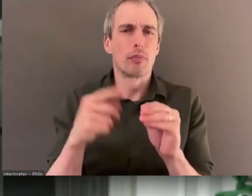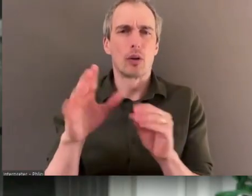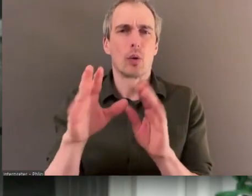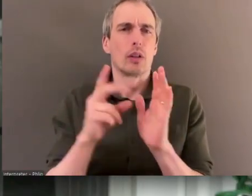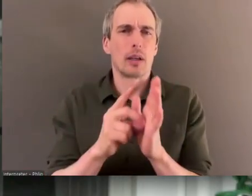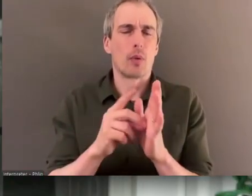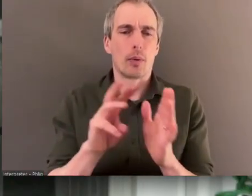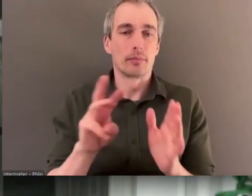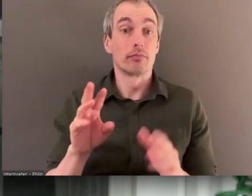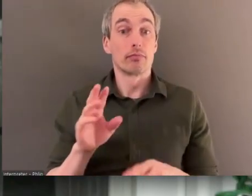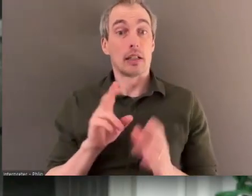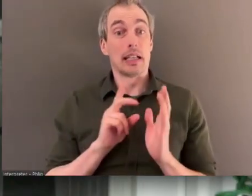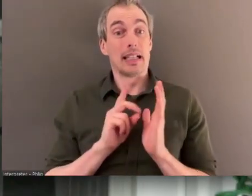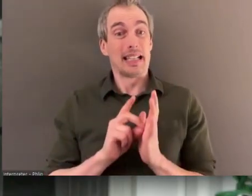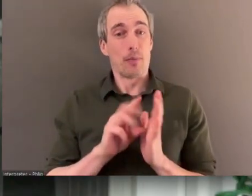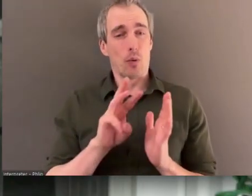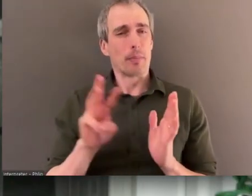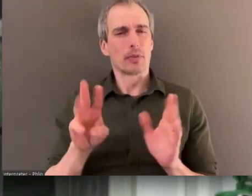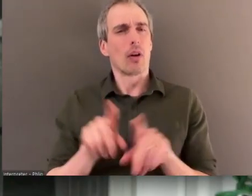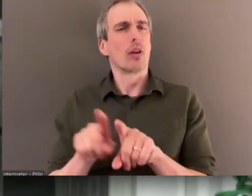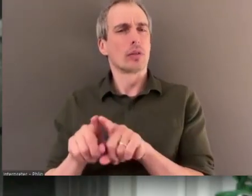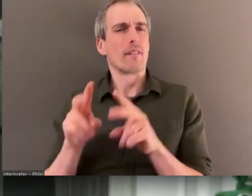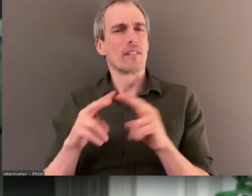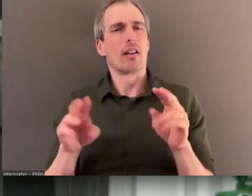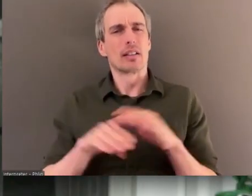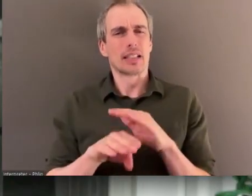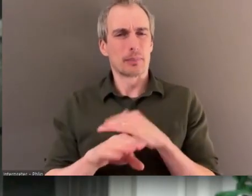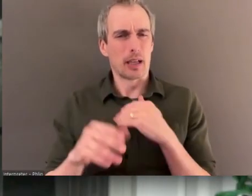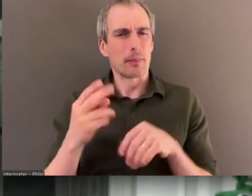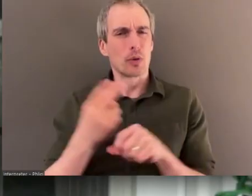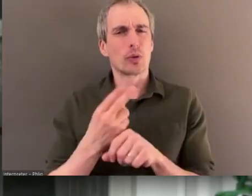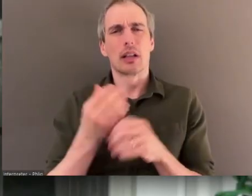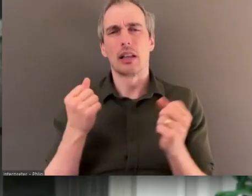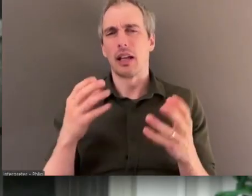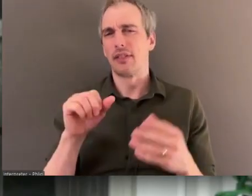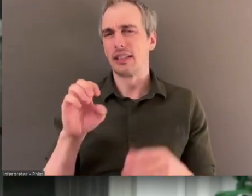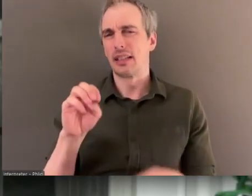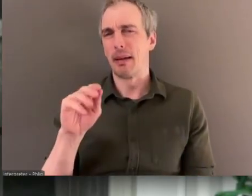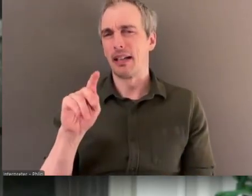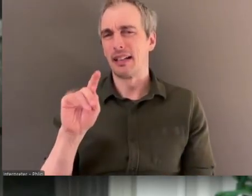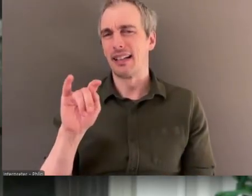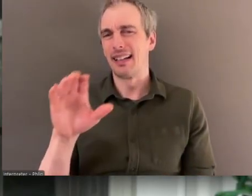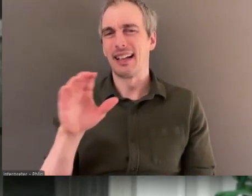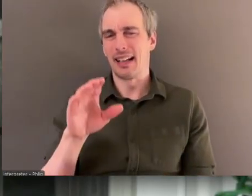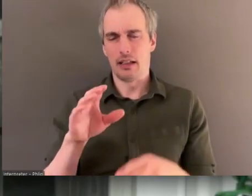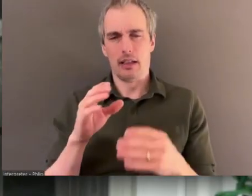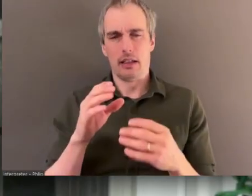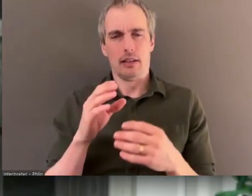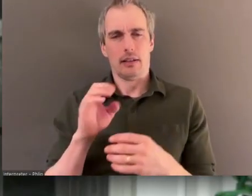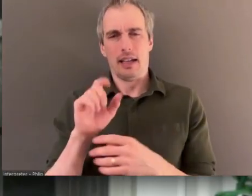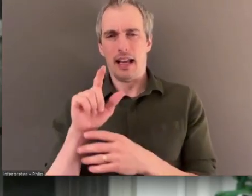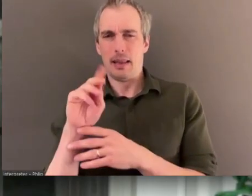I'm using a lot of semantic elements and I've also added in a lot of keyboard